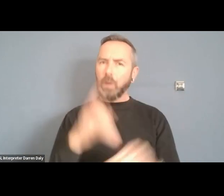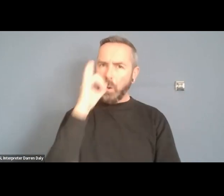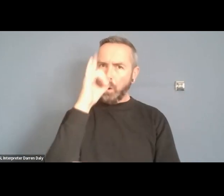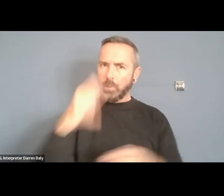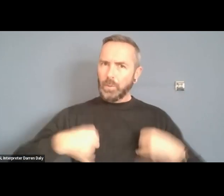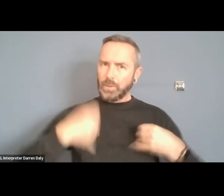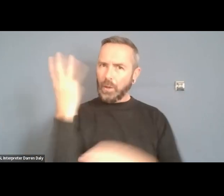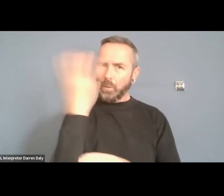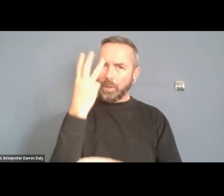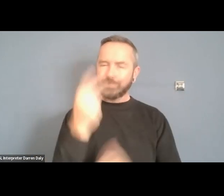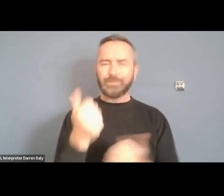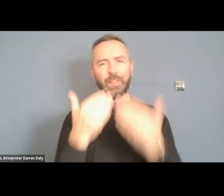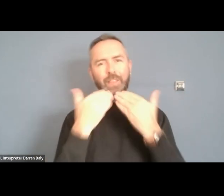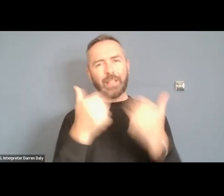Thank you so much.